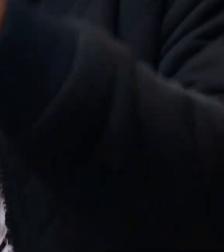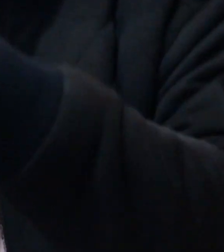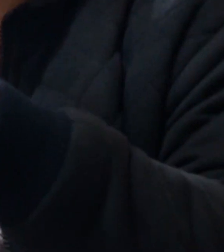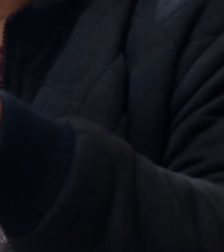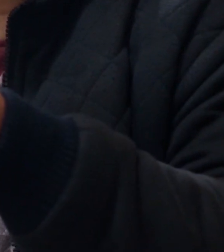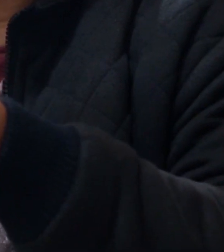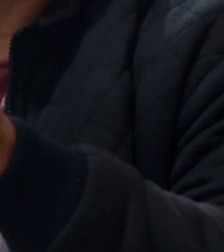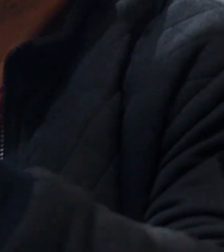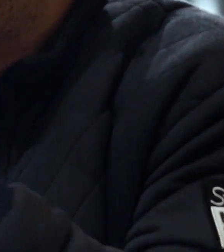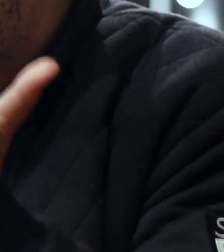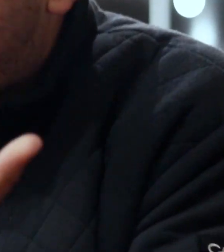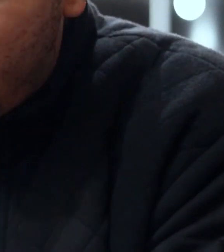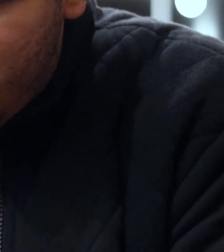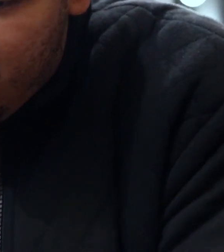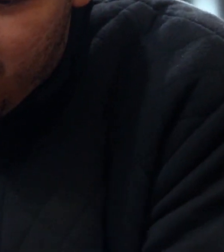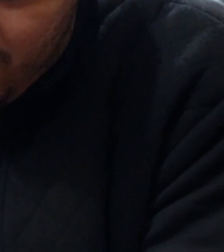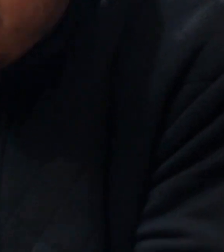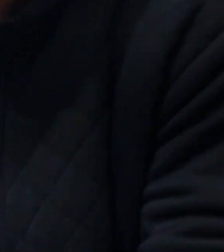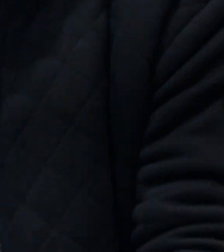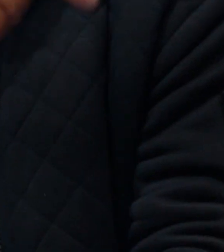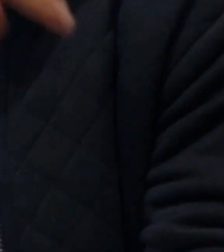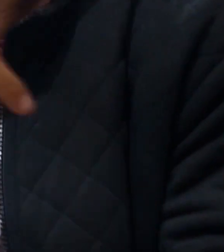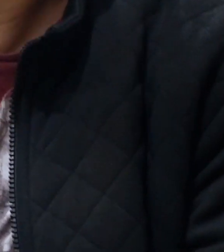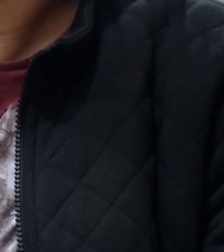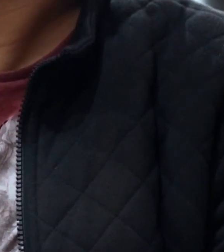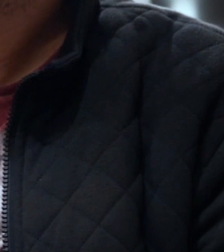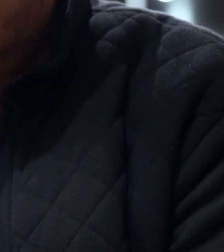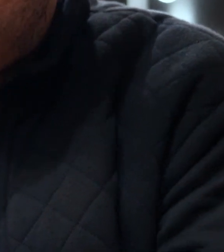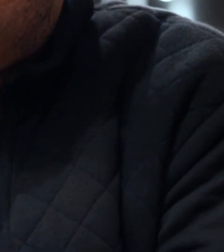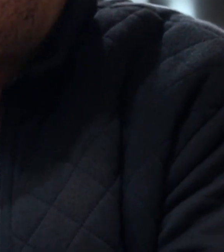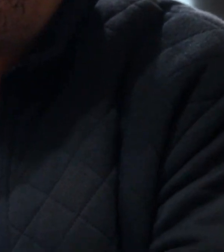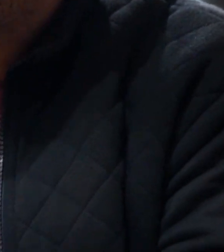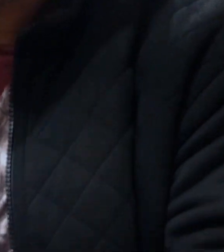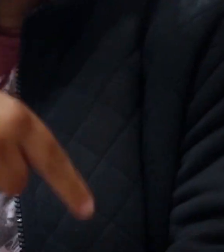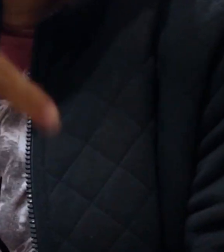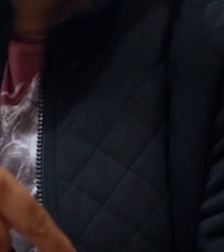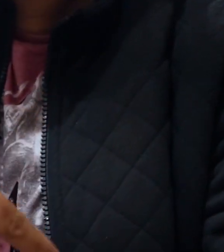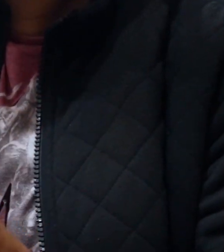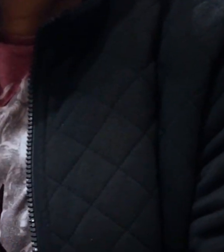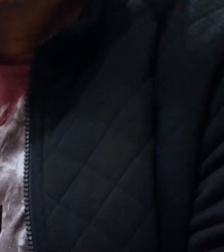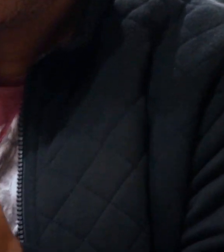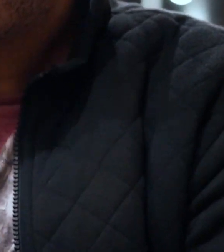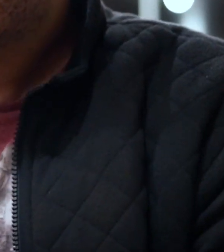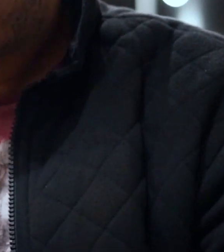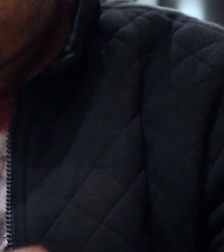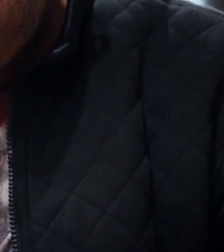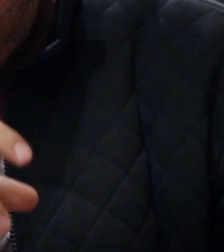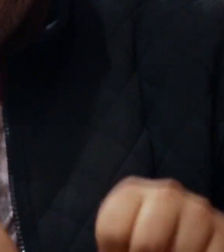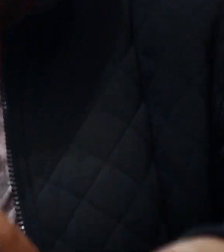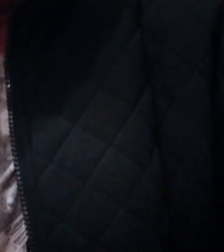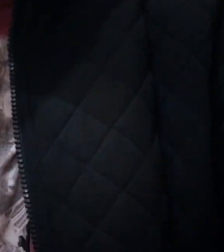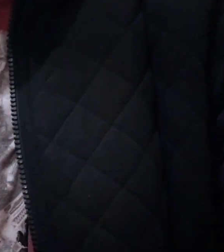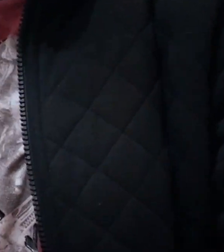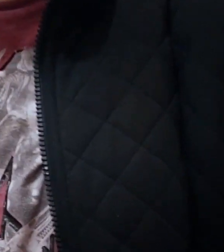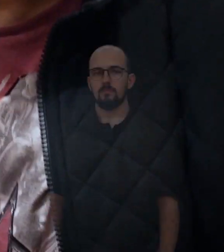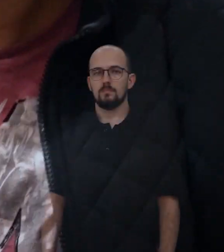He drew all of them by himself. He was the one that taught me.